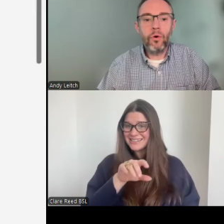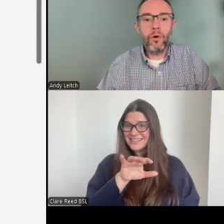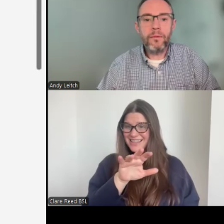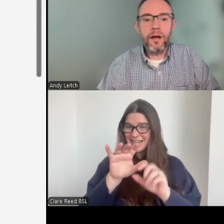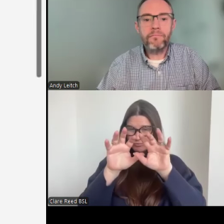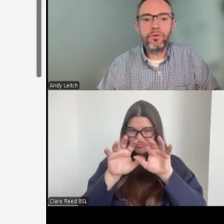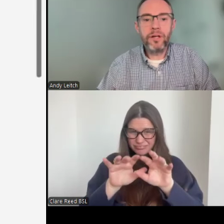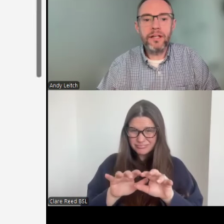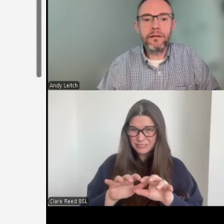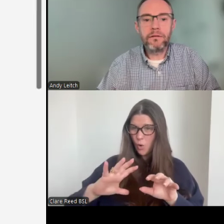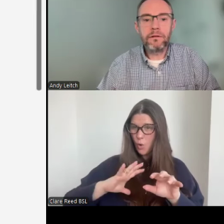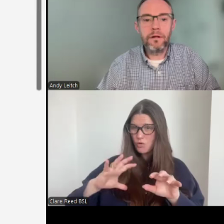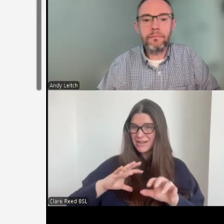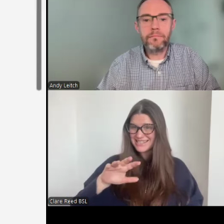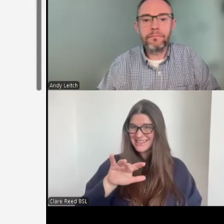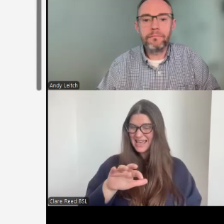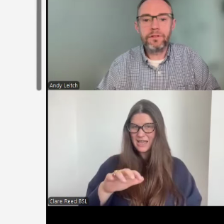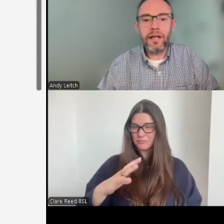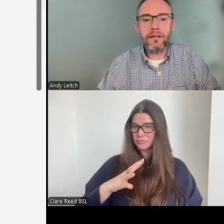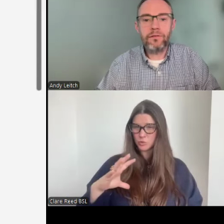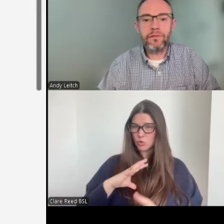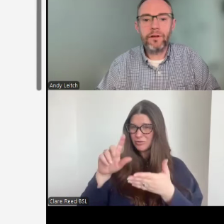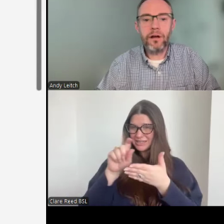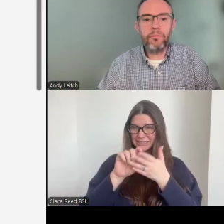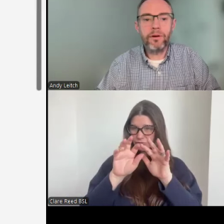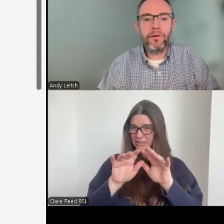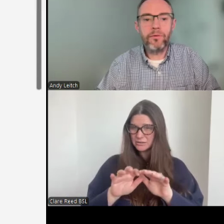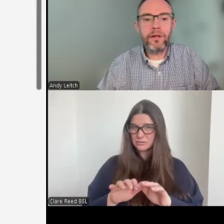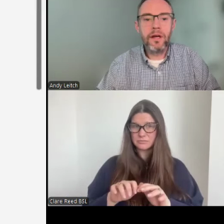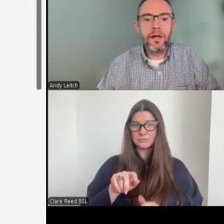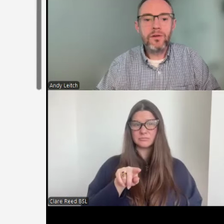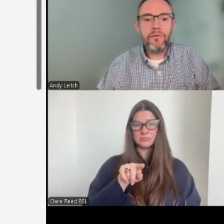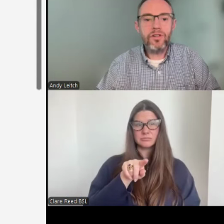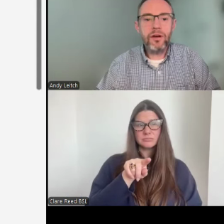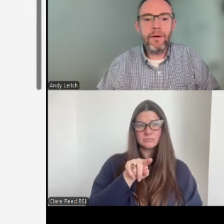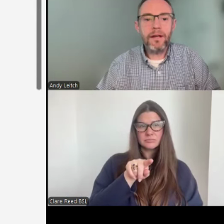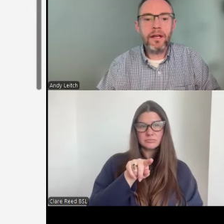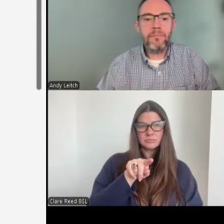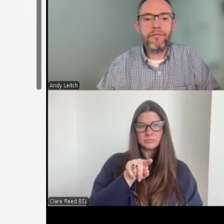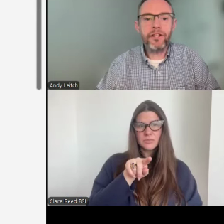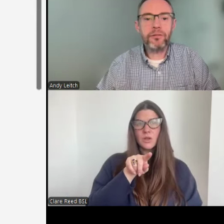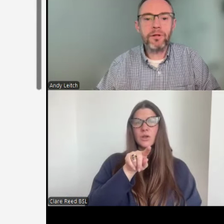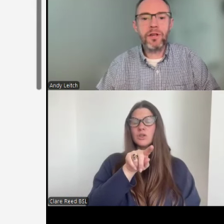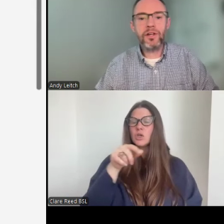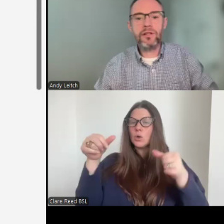already pre-selected, if you like, or pre-written. I've got a sub heading here, "Professional musician,